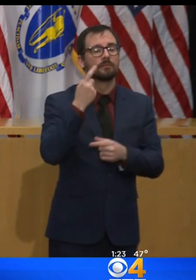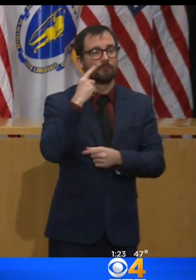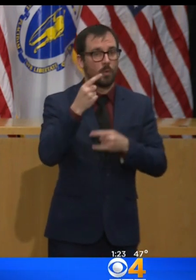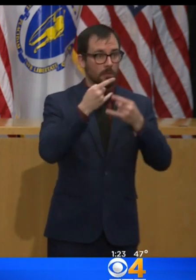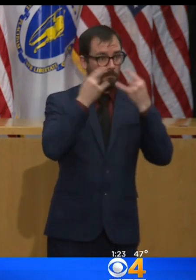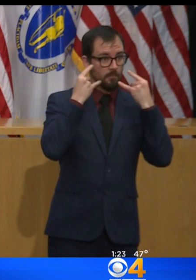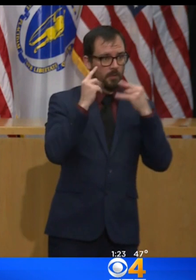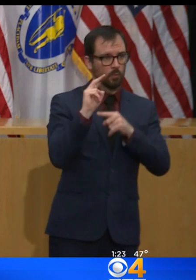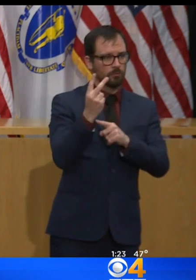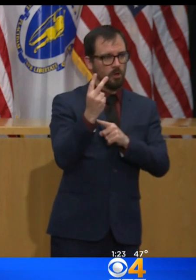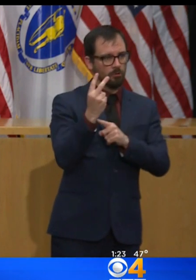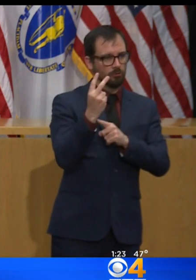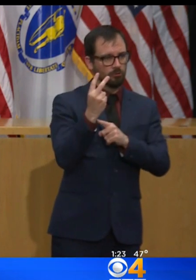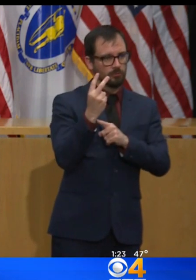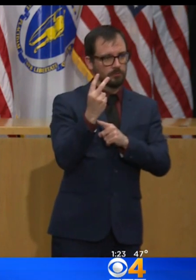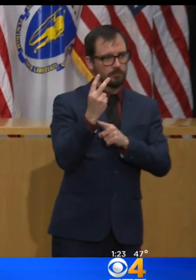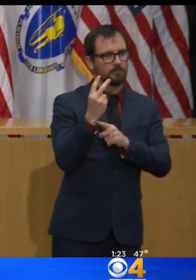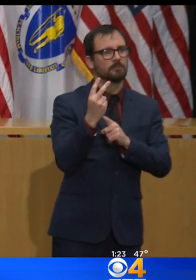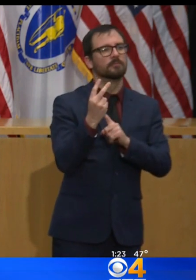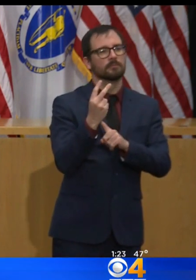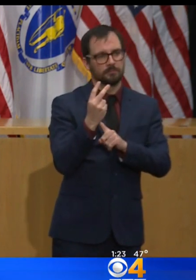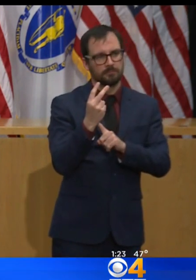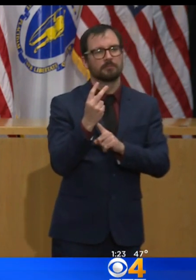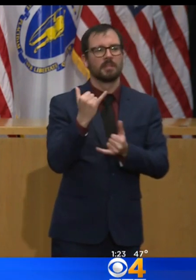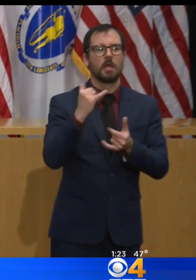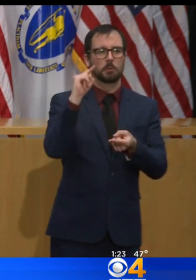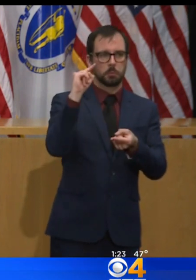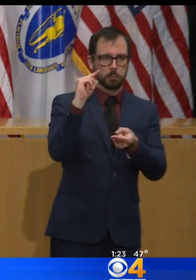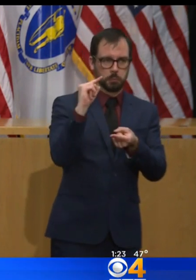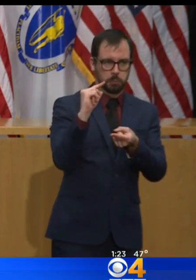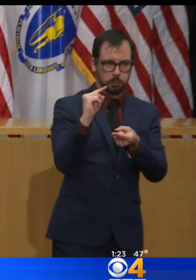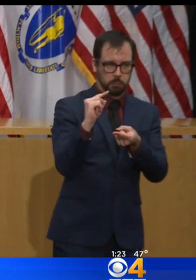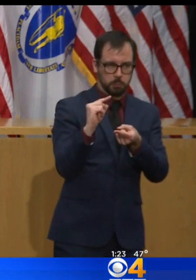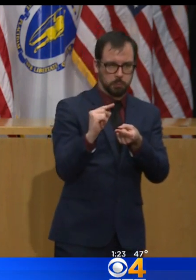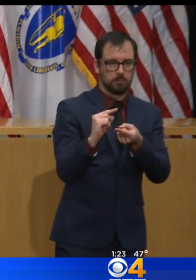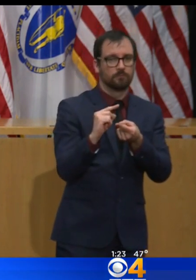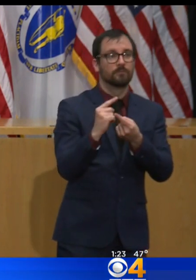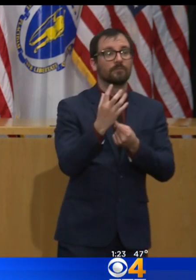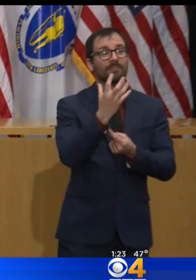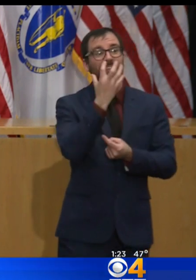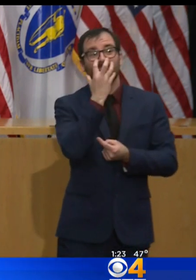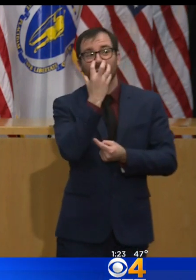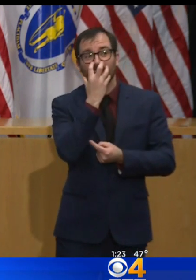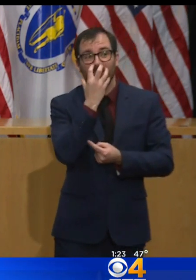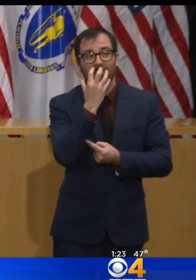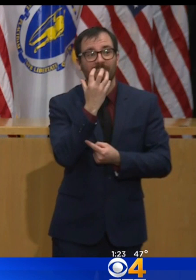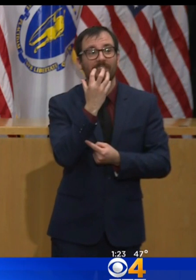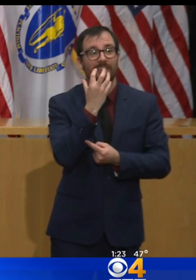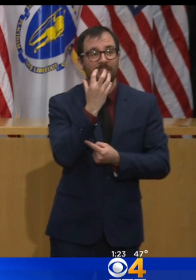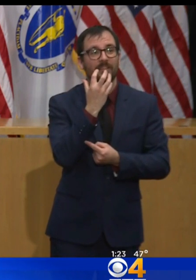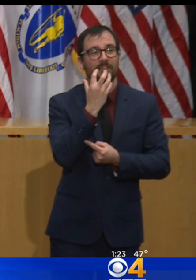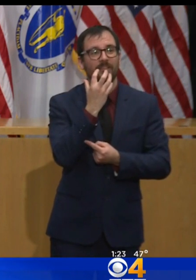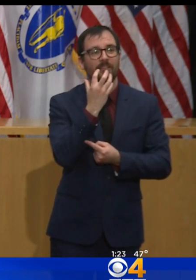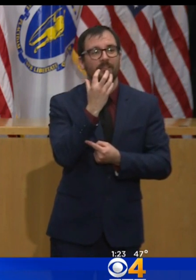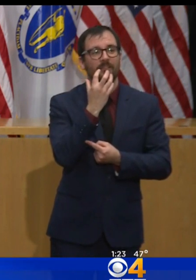REDUCE THE PRICE WHEN IT REACHES NATIONAL QUANTITY LEVELS. EACH N95 CAN BE DECONTAMINATED,